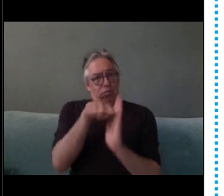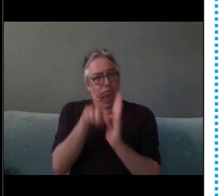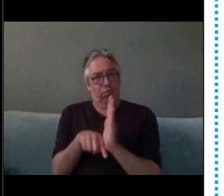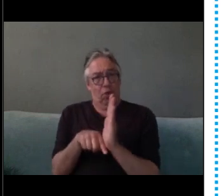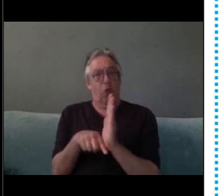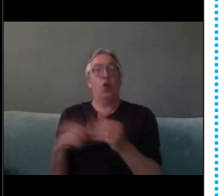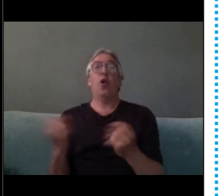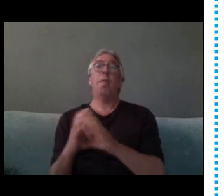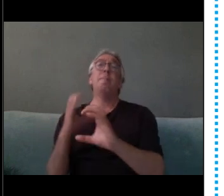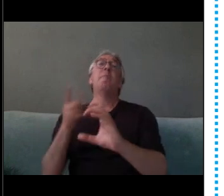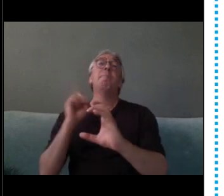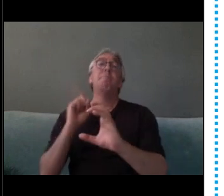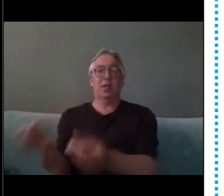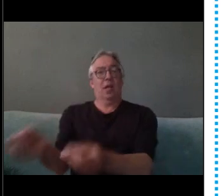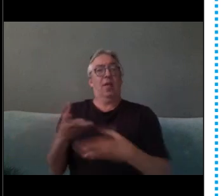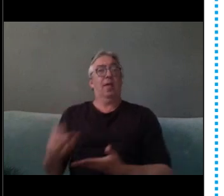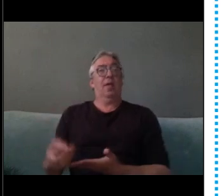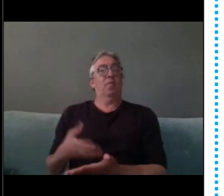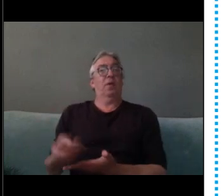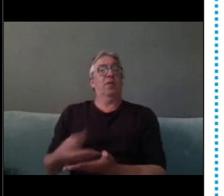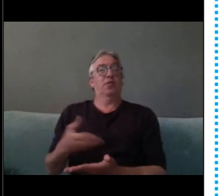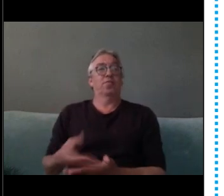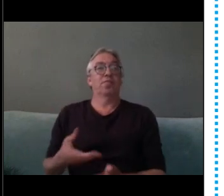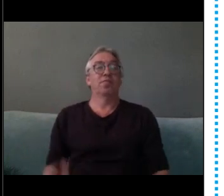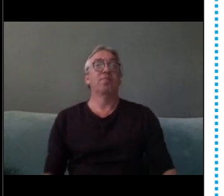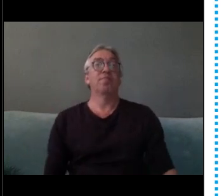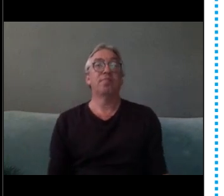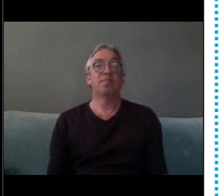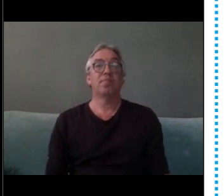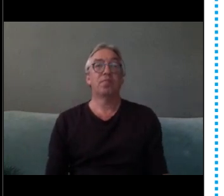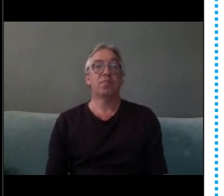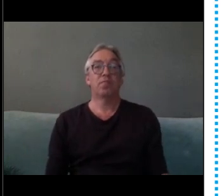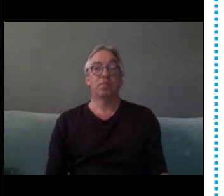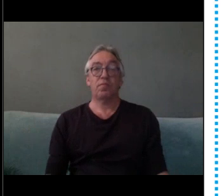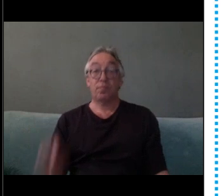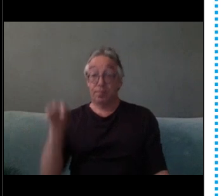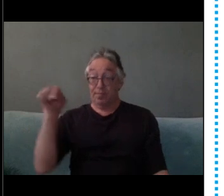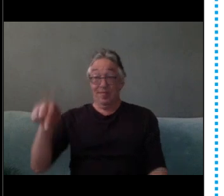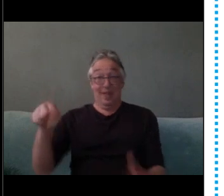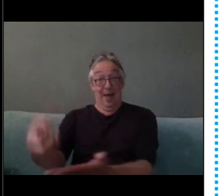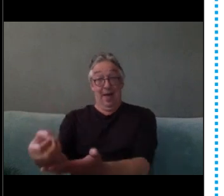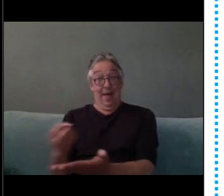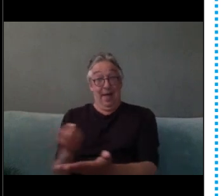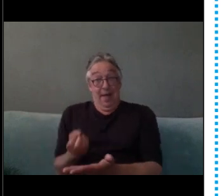This information provision also notes the information must be accessible